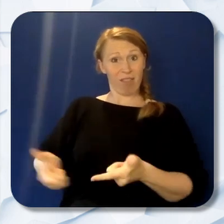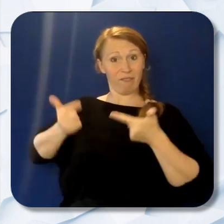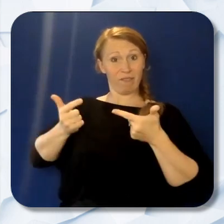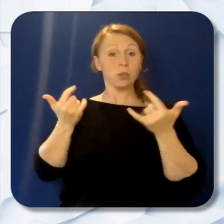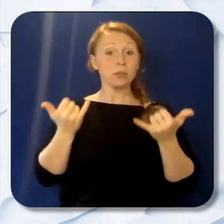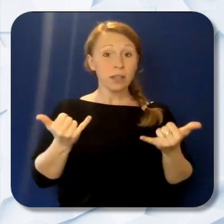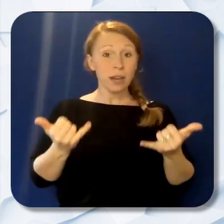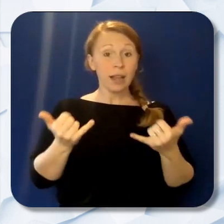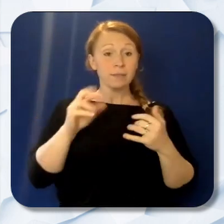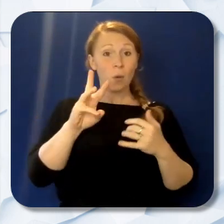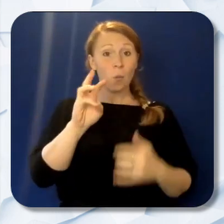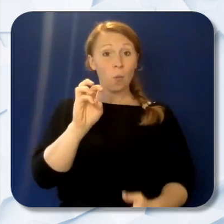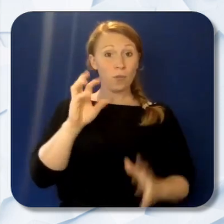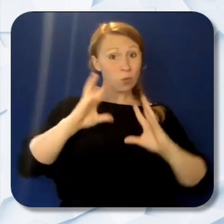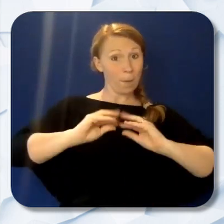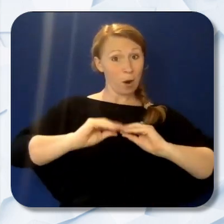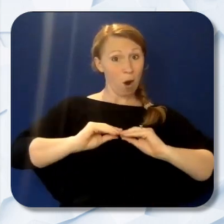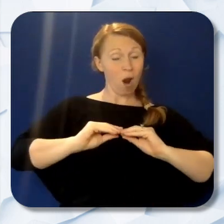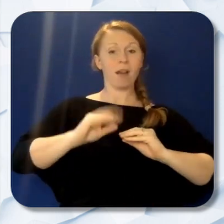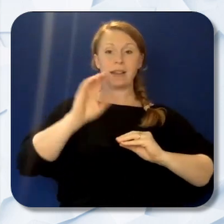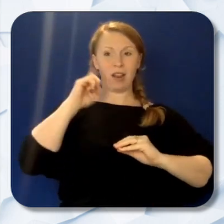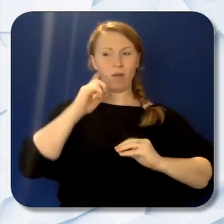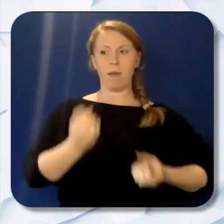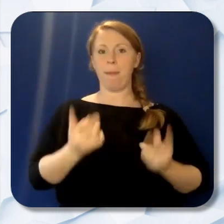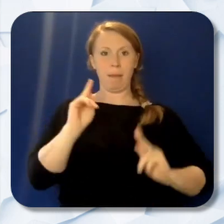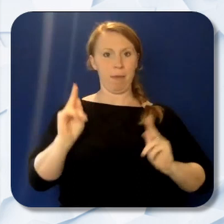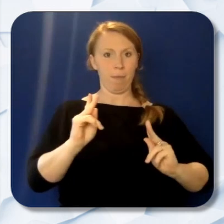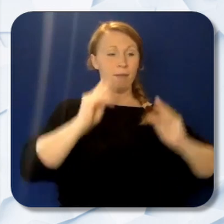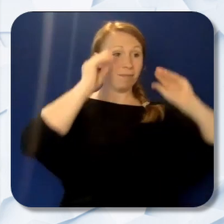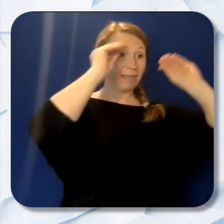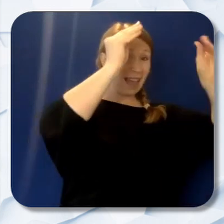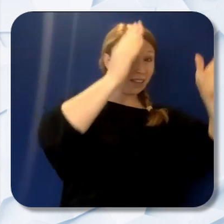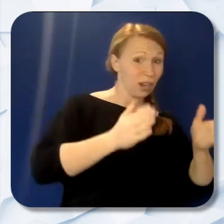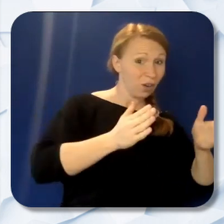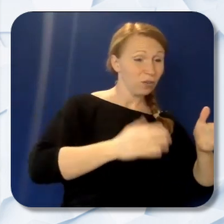you'll hear from many partners. You'll hear from educators. You'll hear from family members. You'll